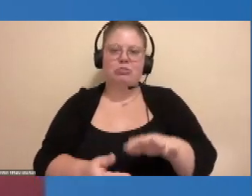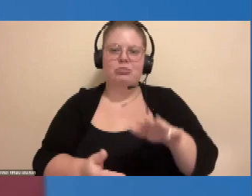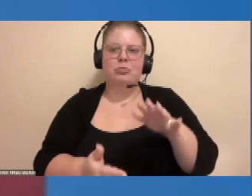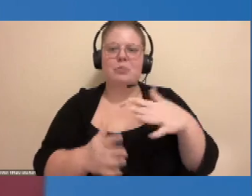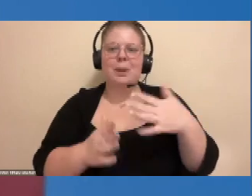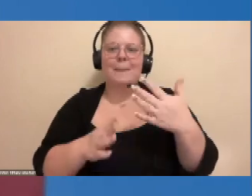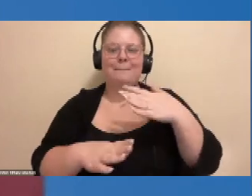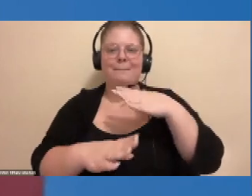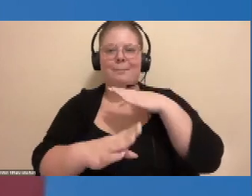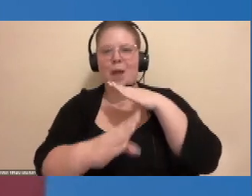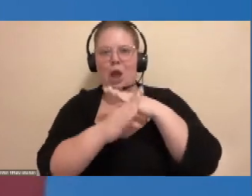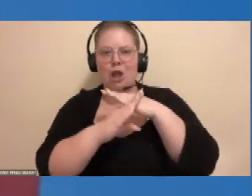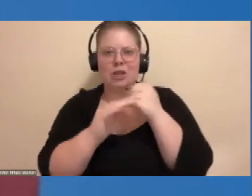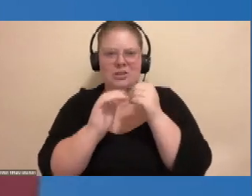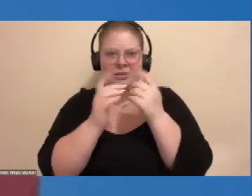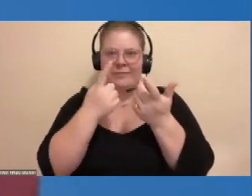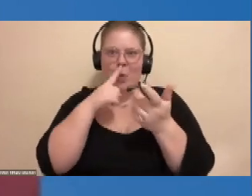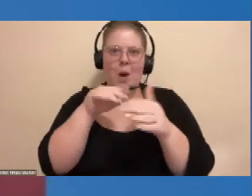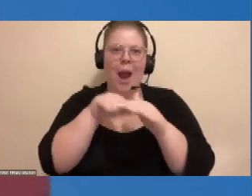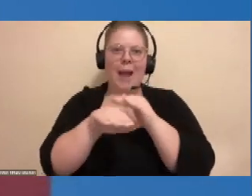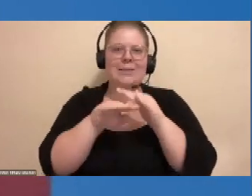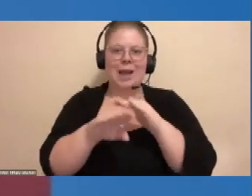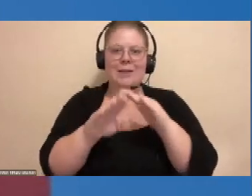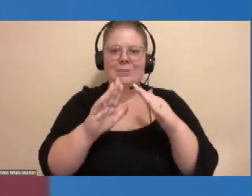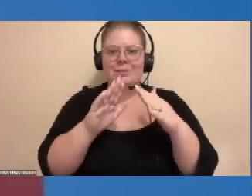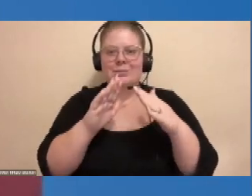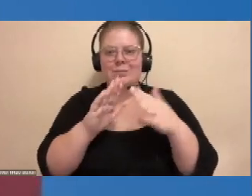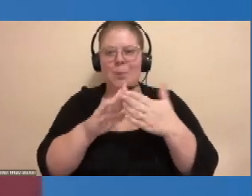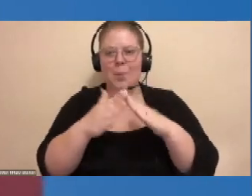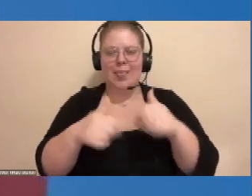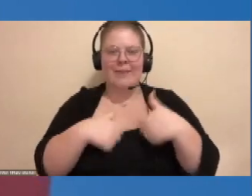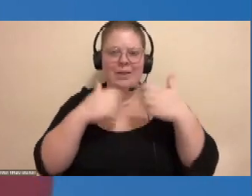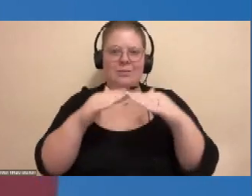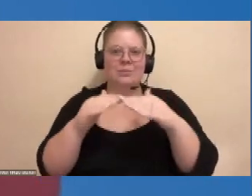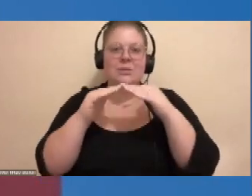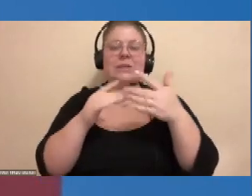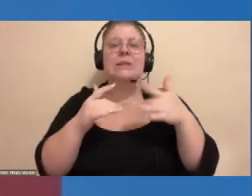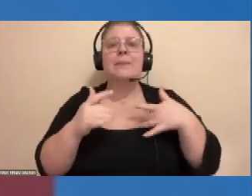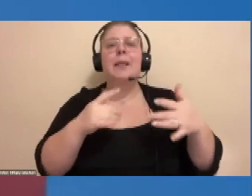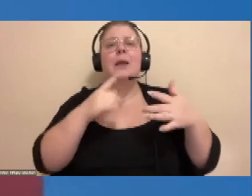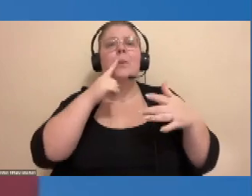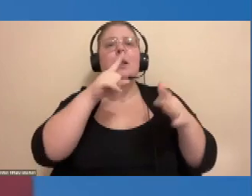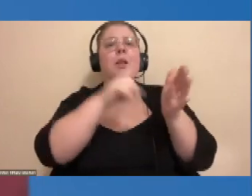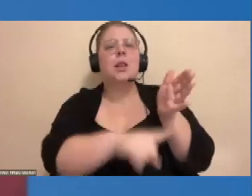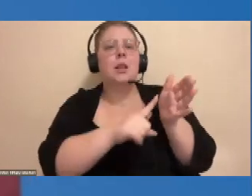We particularly look at people with Alzheimer's and dementia.